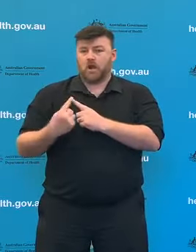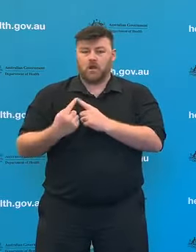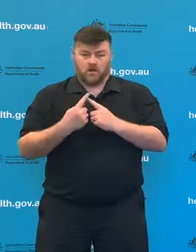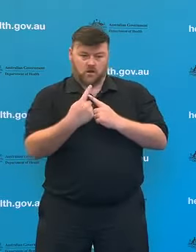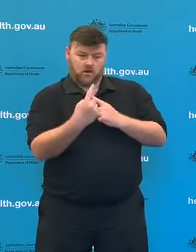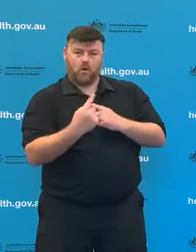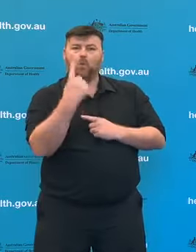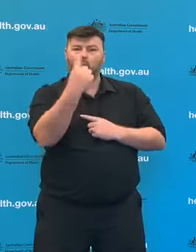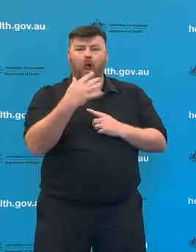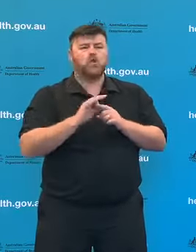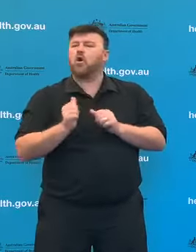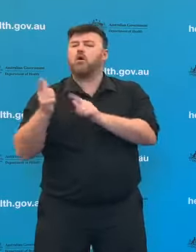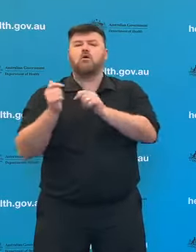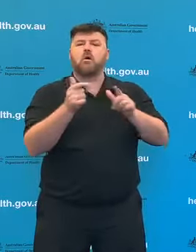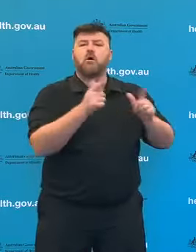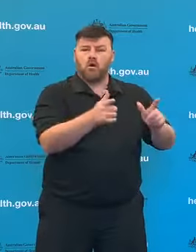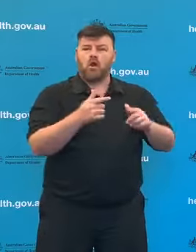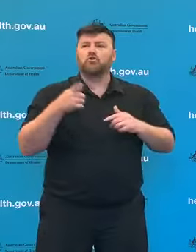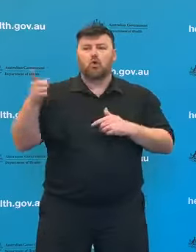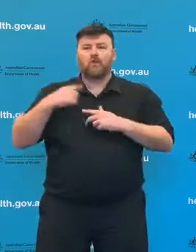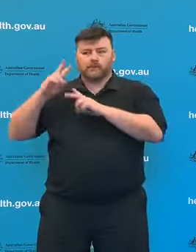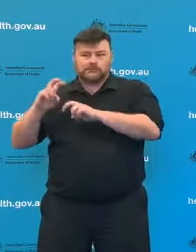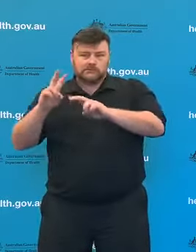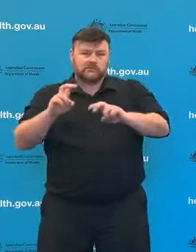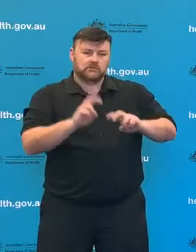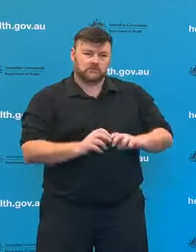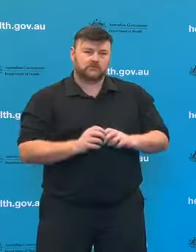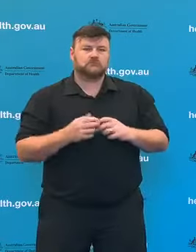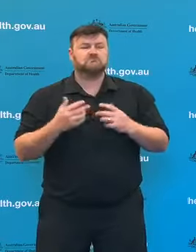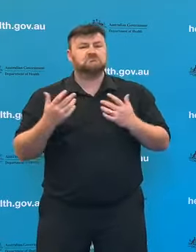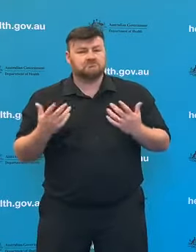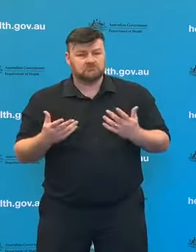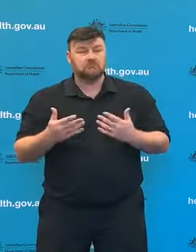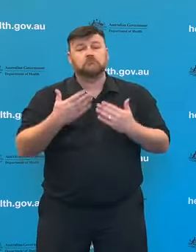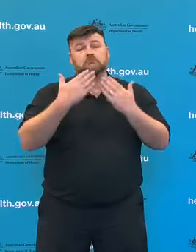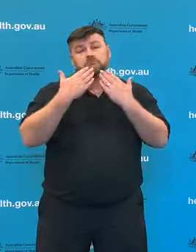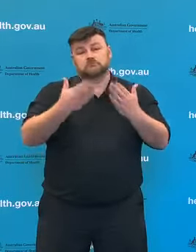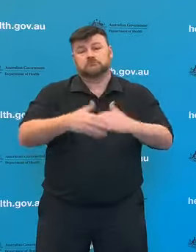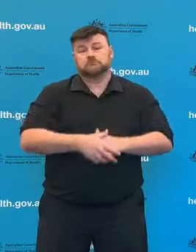the issues which that group will be assessing. Thank you everyone, thank you very much